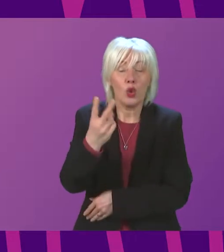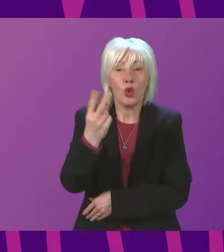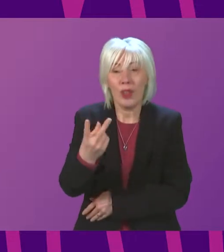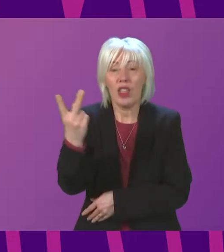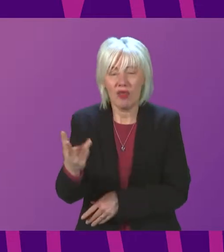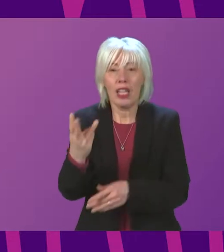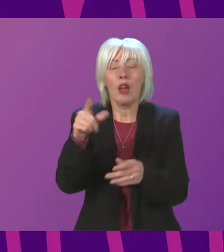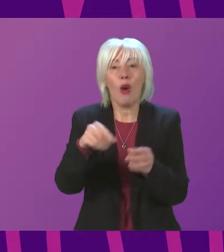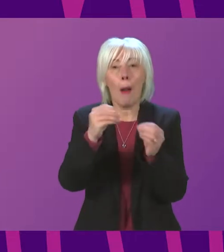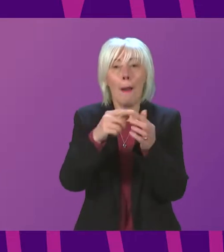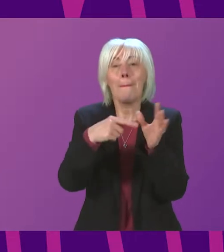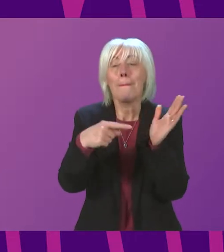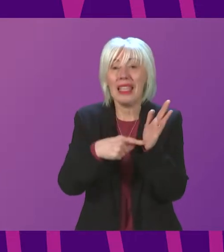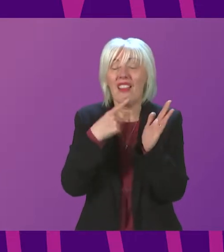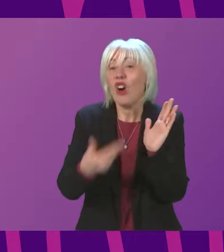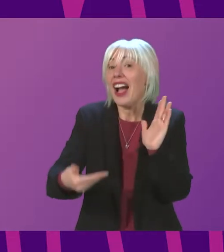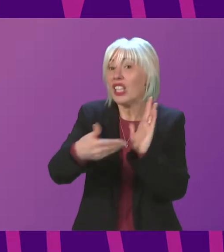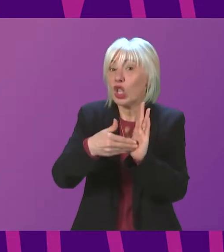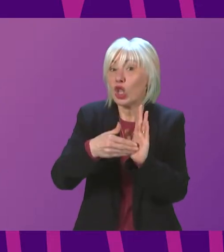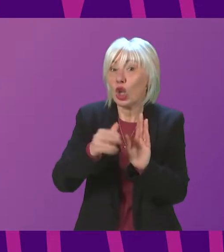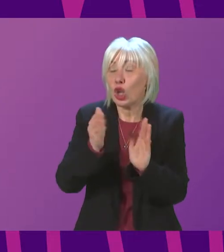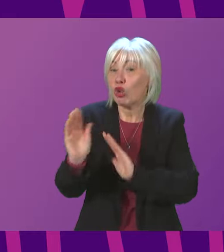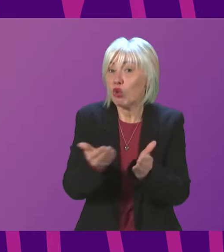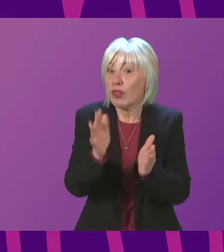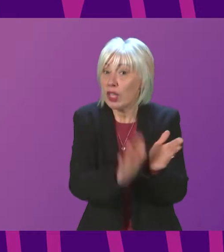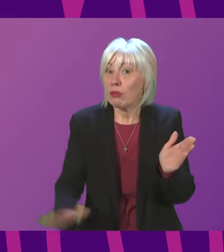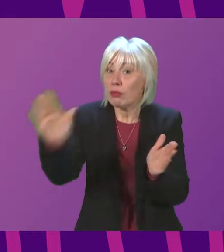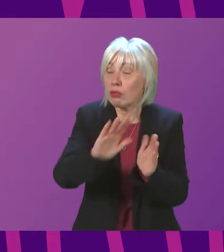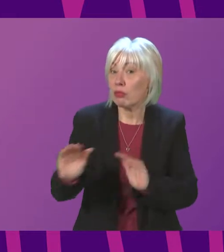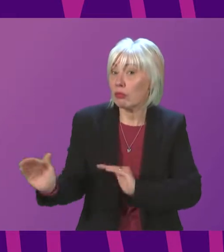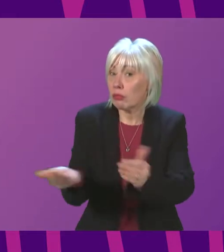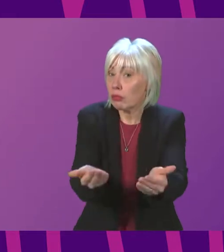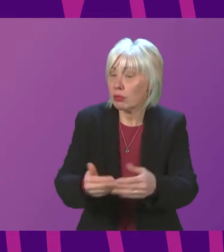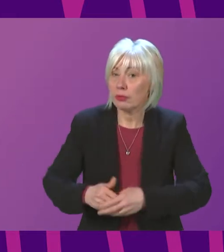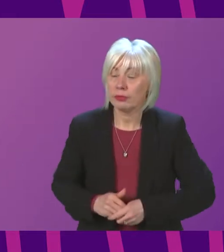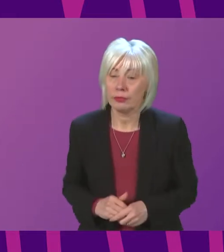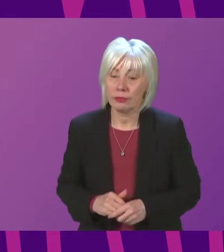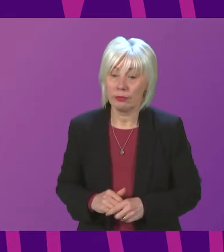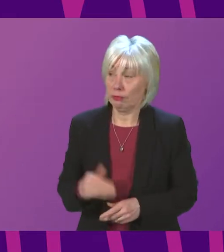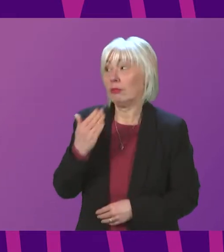will enable additional services to be rolled out across Scotland.